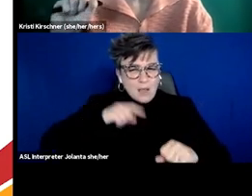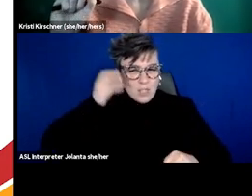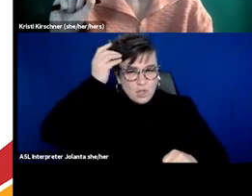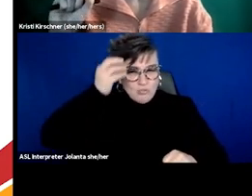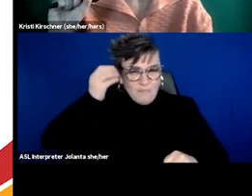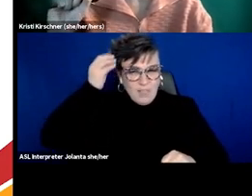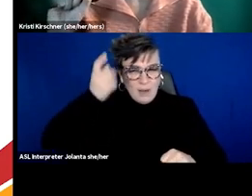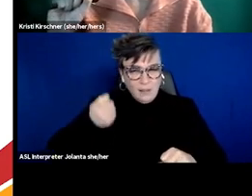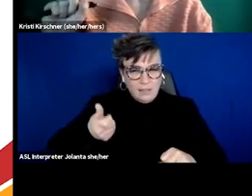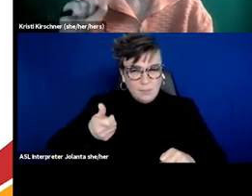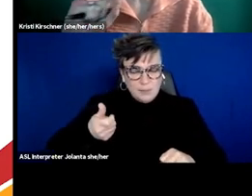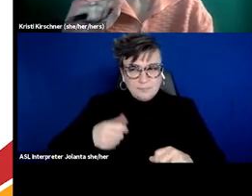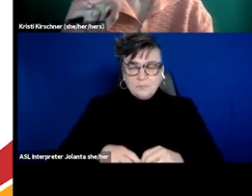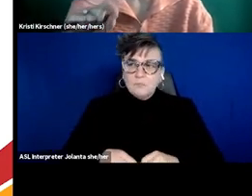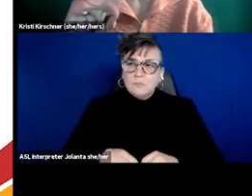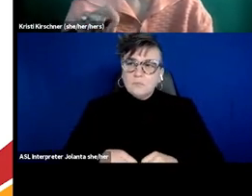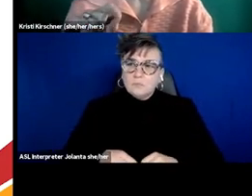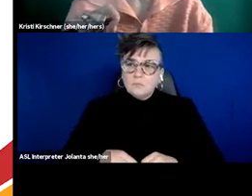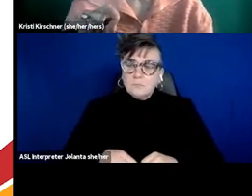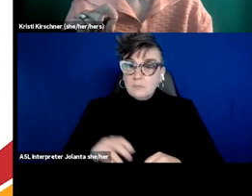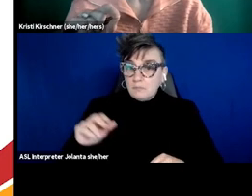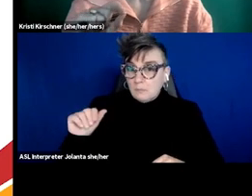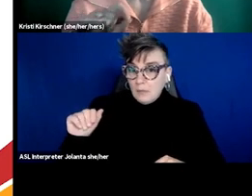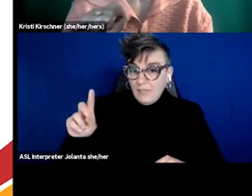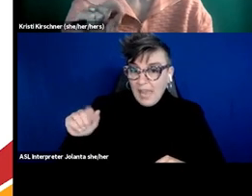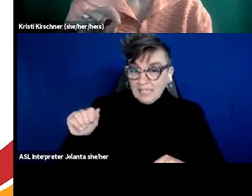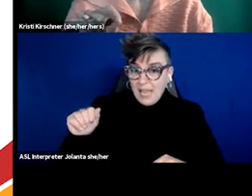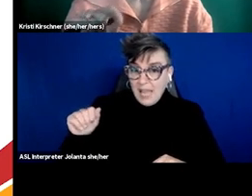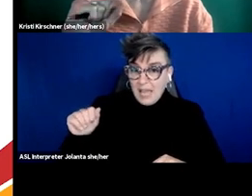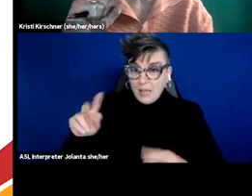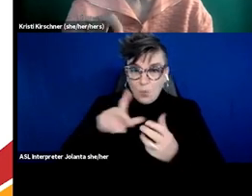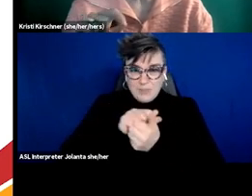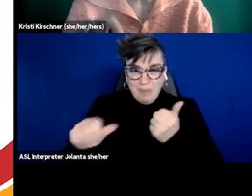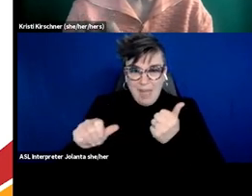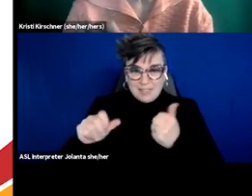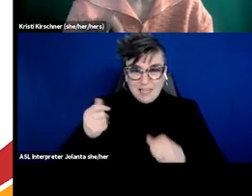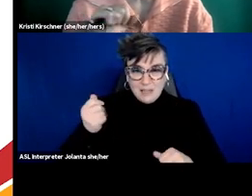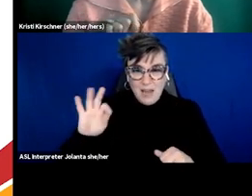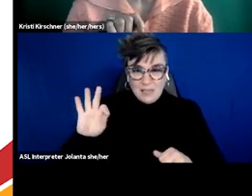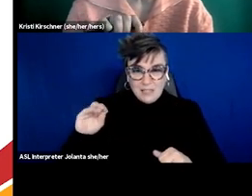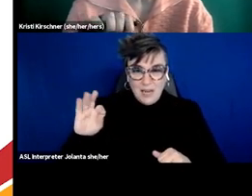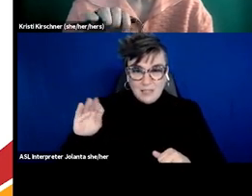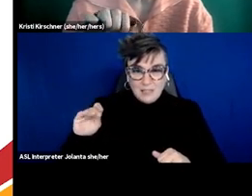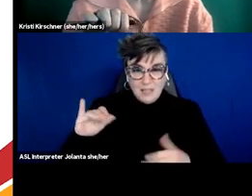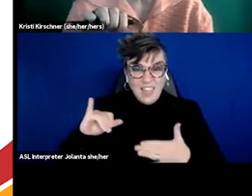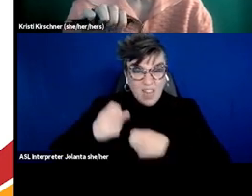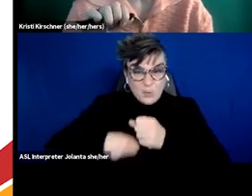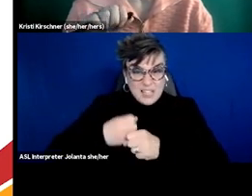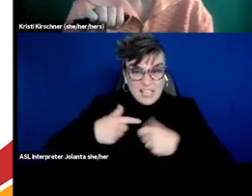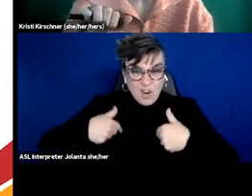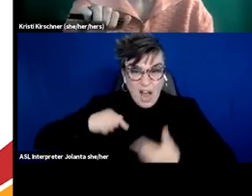bit on the fact that the ADA was passed 1990 and that was the year I graduated from my